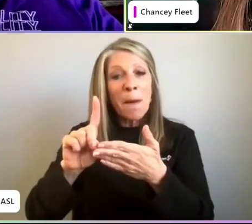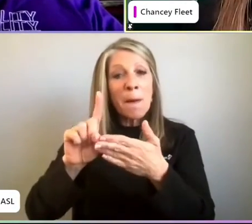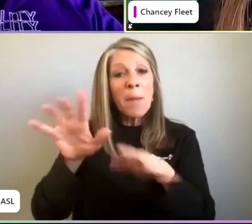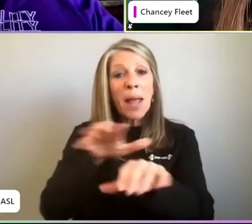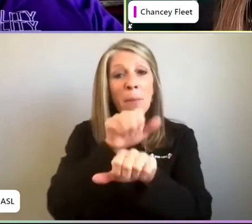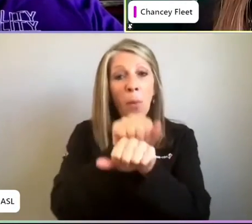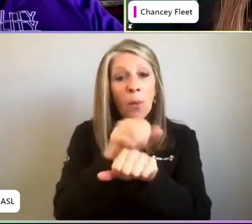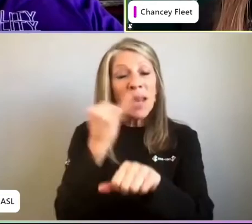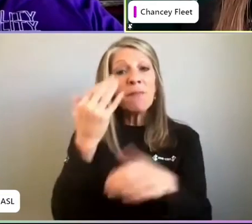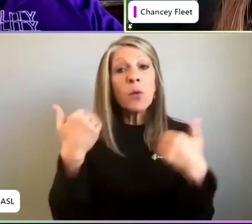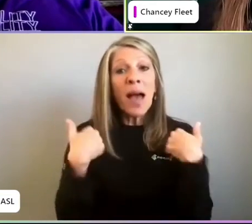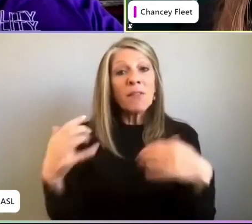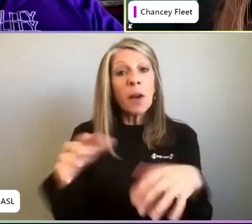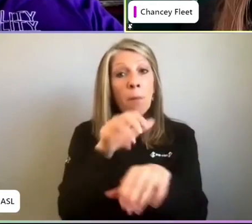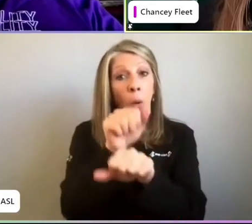or can you just drop in and say hi?